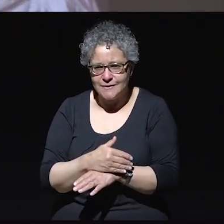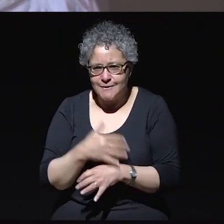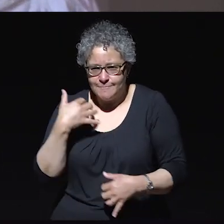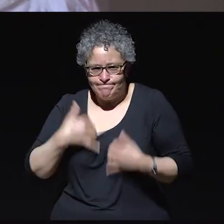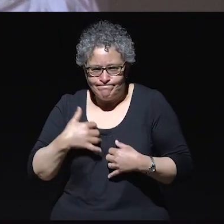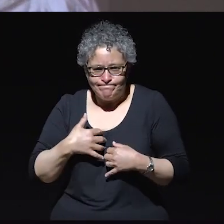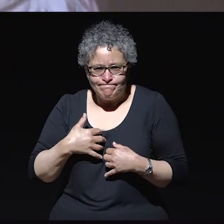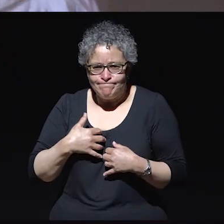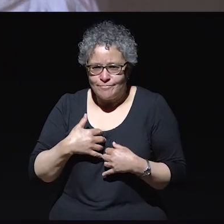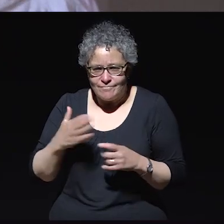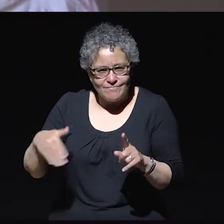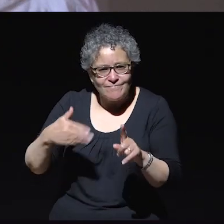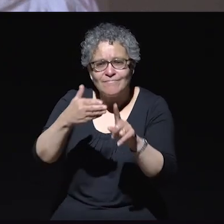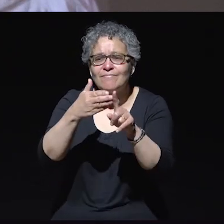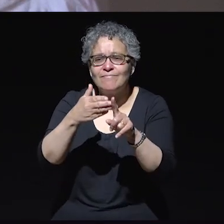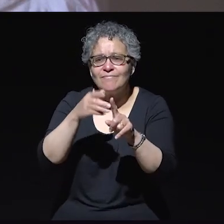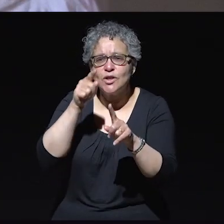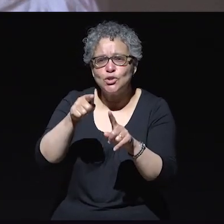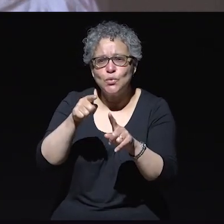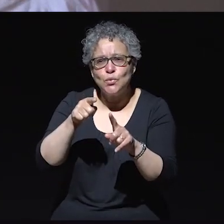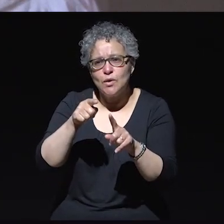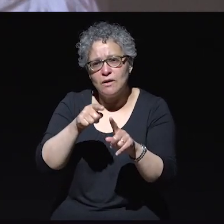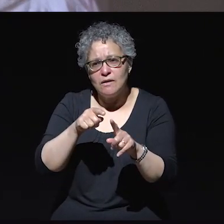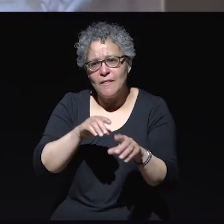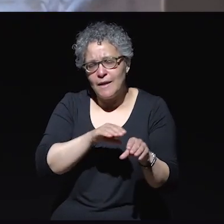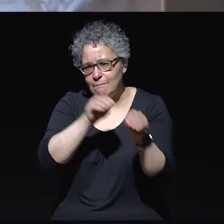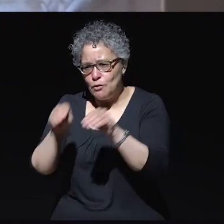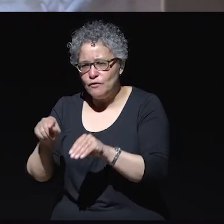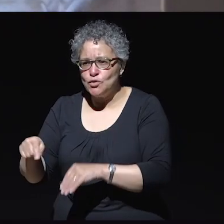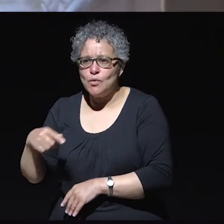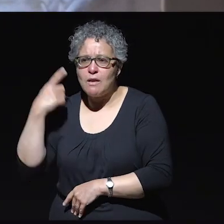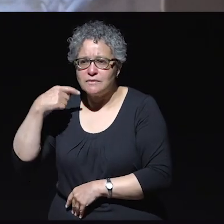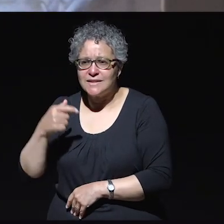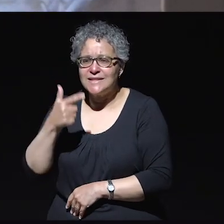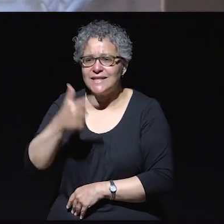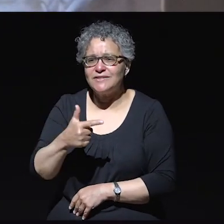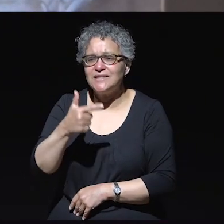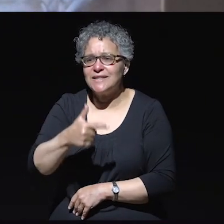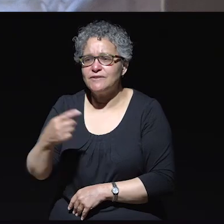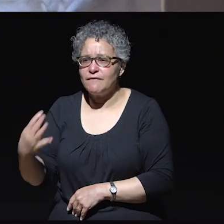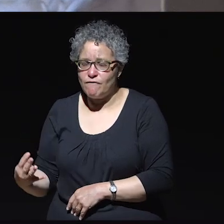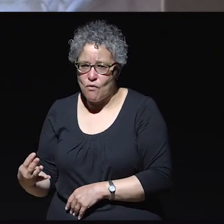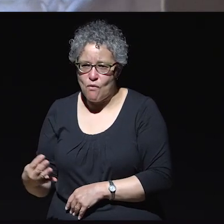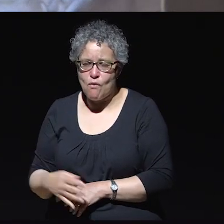for that great move to London in 1774. And just to give you some other examples